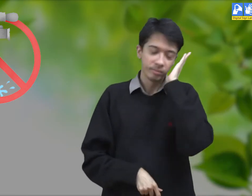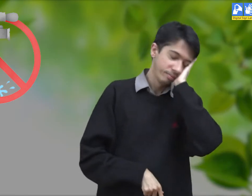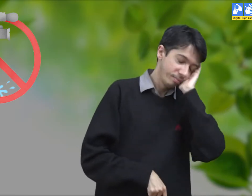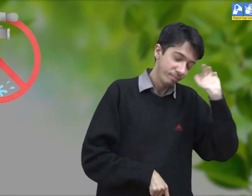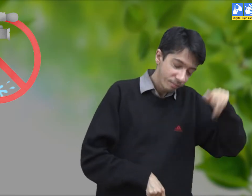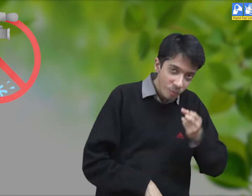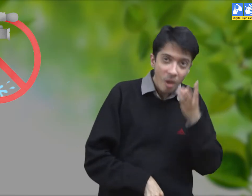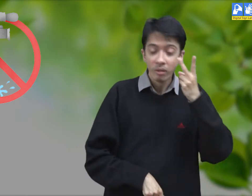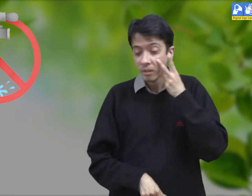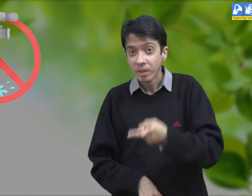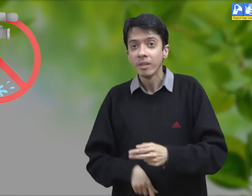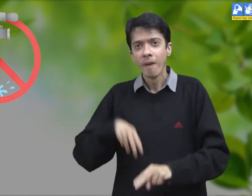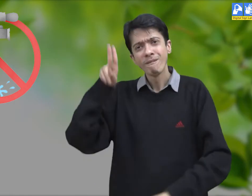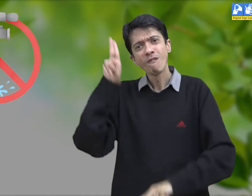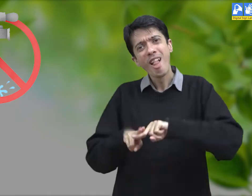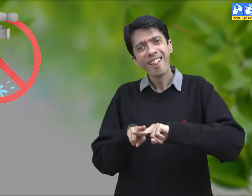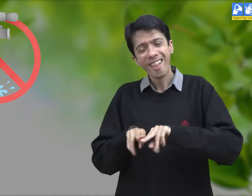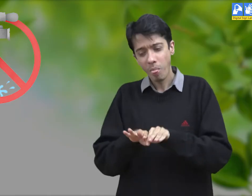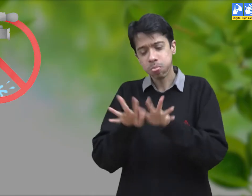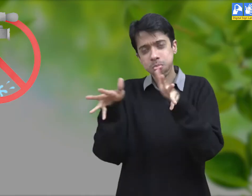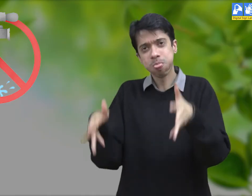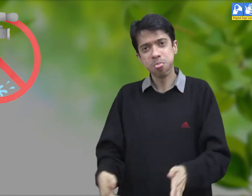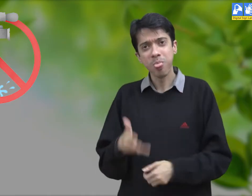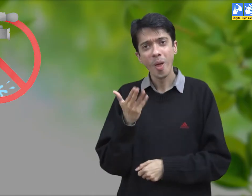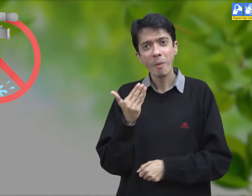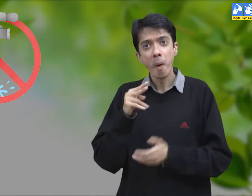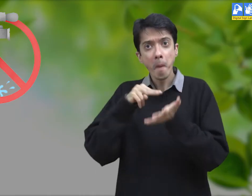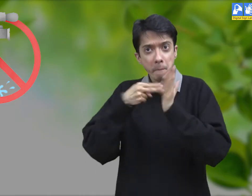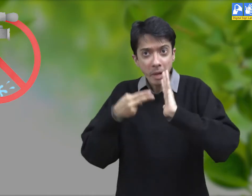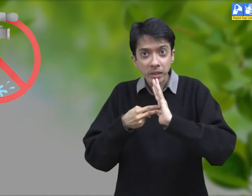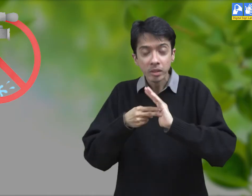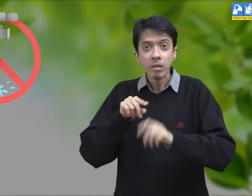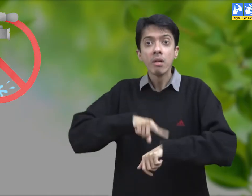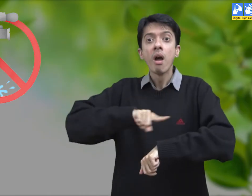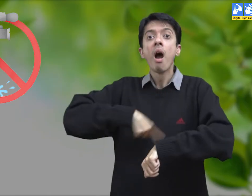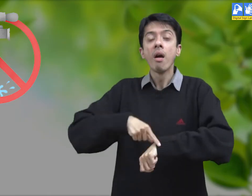We will realise that over a period of few hours we will have a mug full of water.